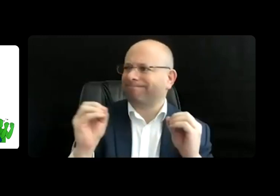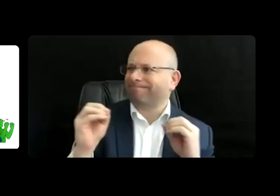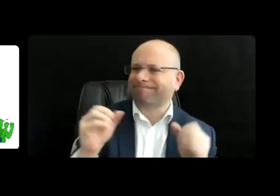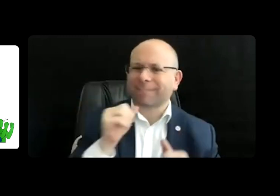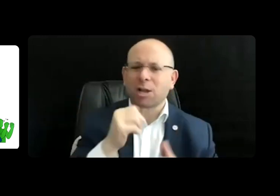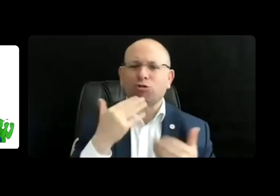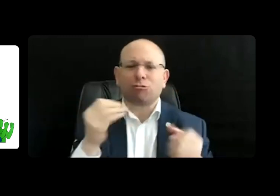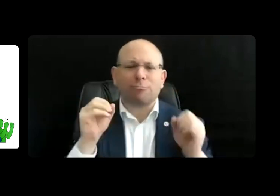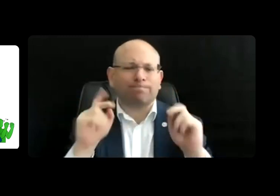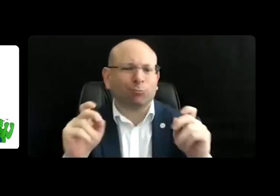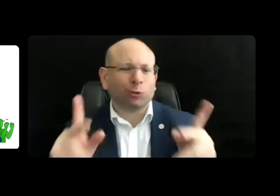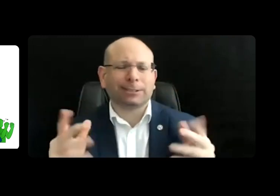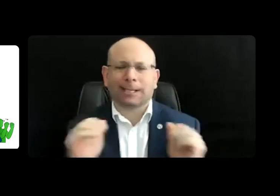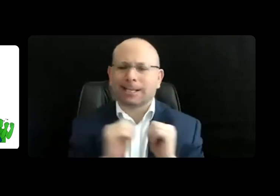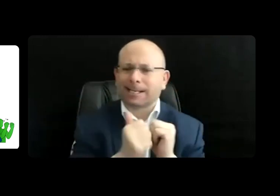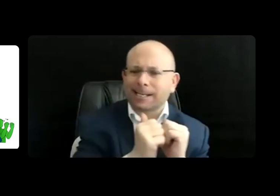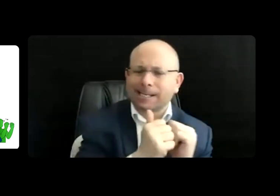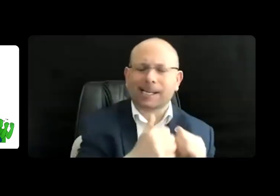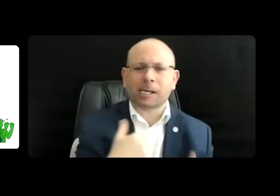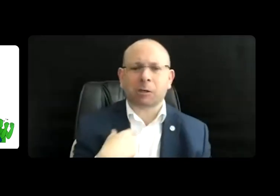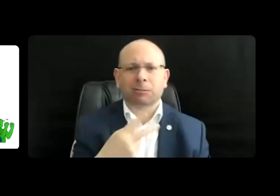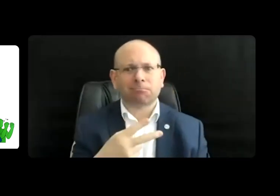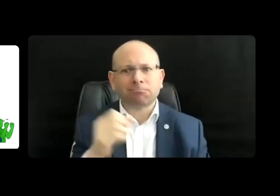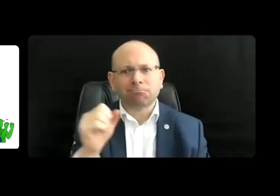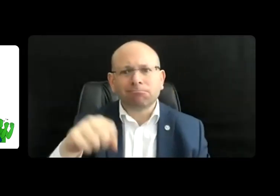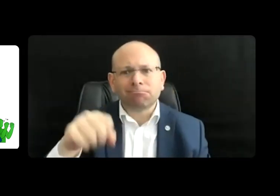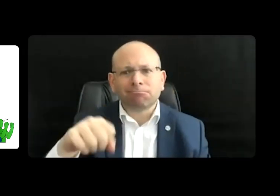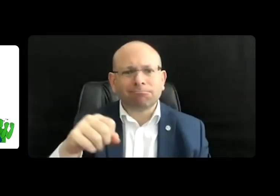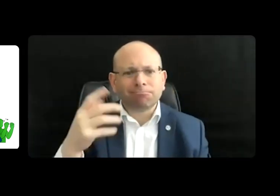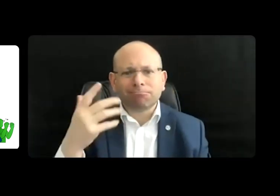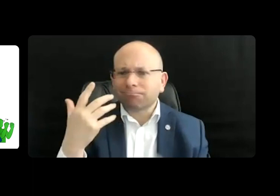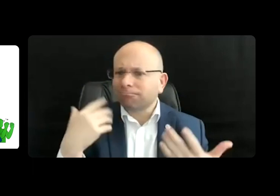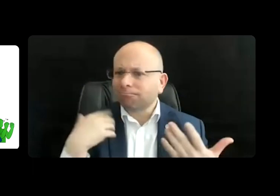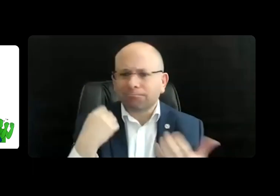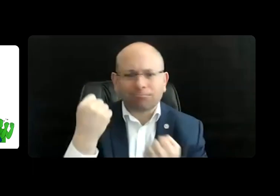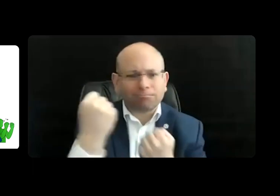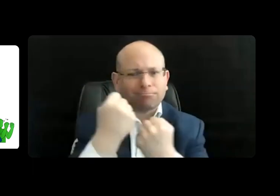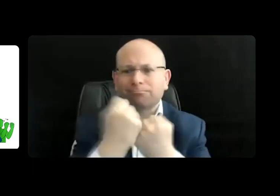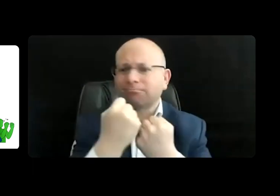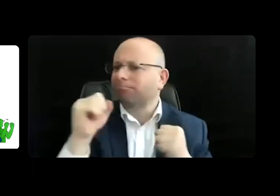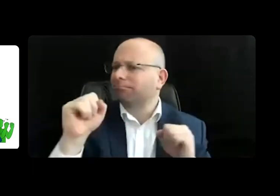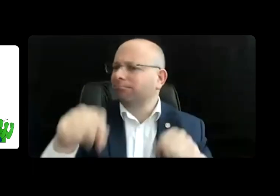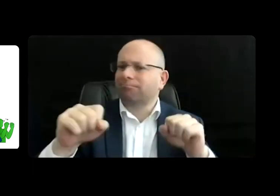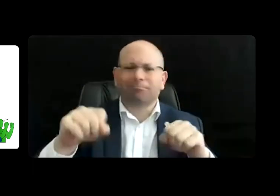teachers of the deaf. There isn't anything else out there, and we need to make the opportunity available.